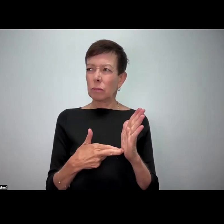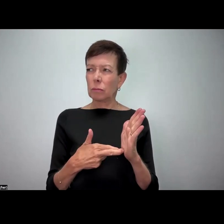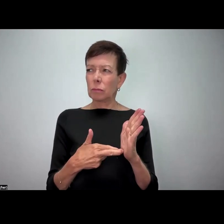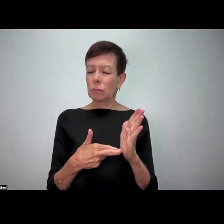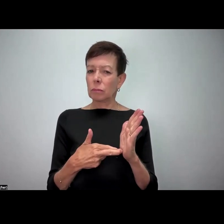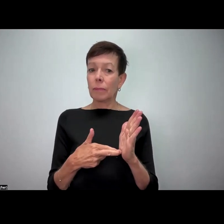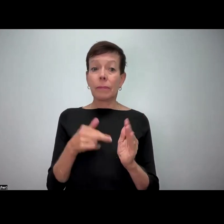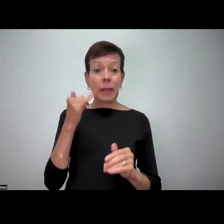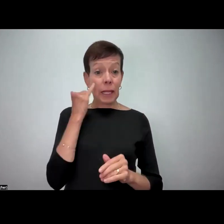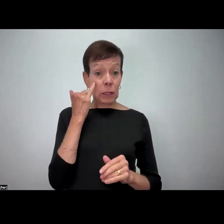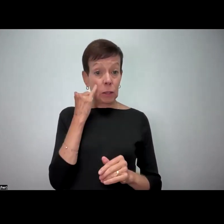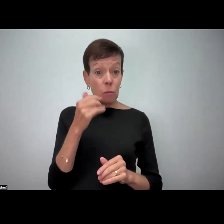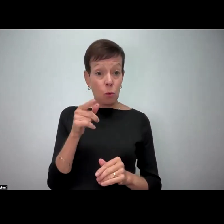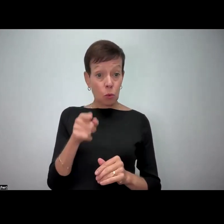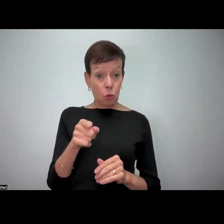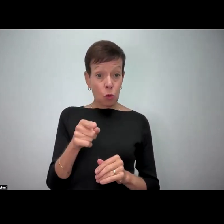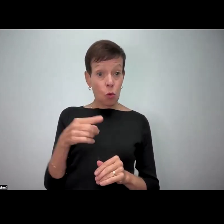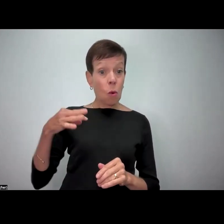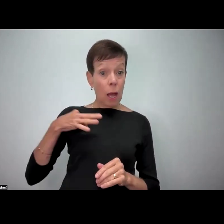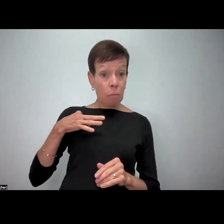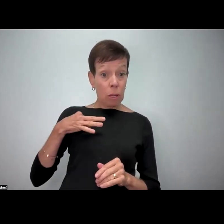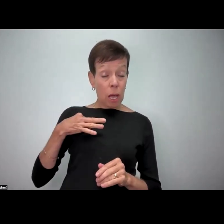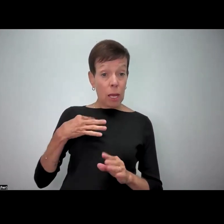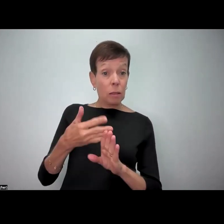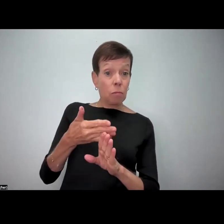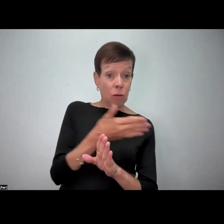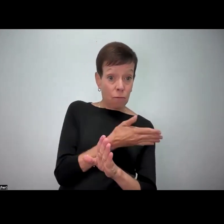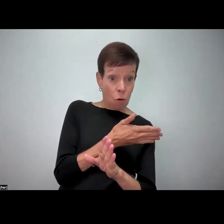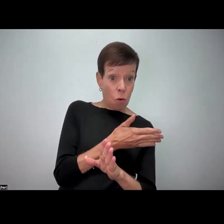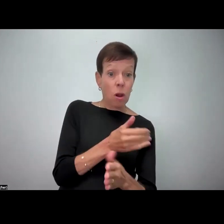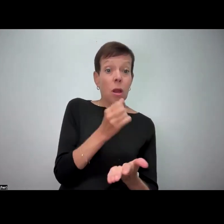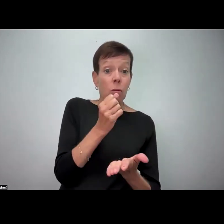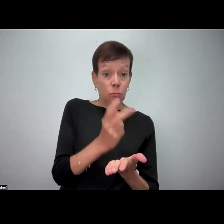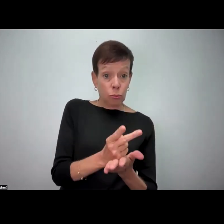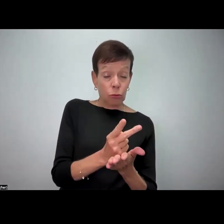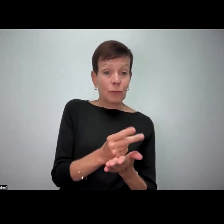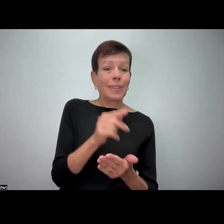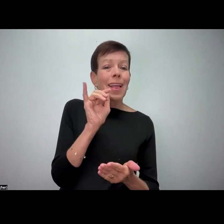project must be completed, and your final report must be submitted and approved so that you can